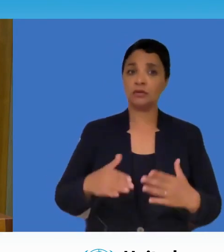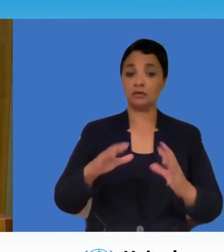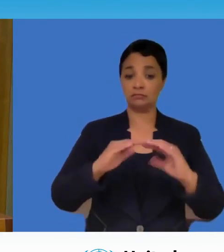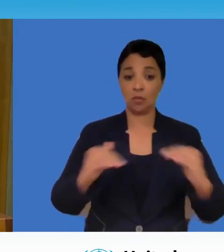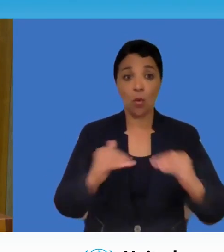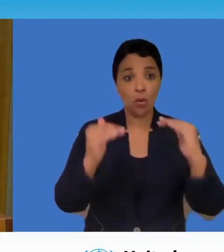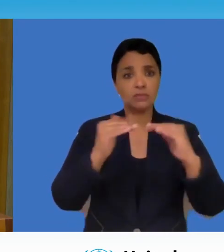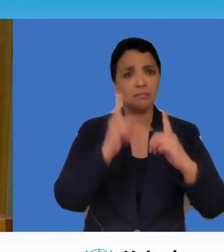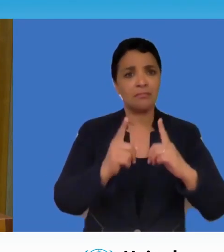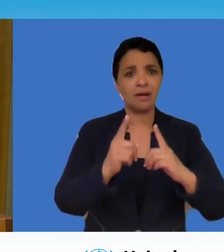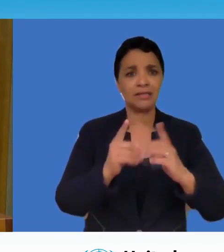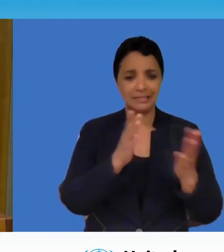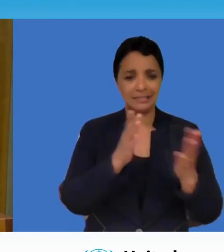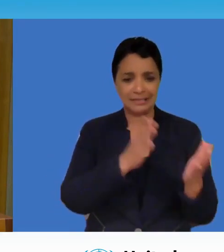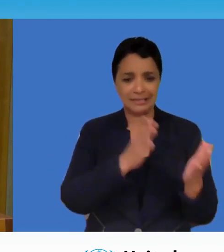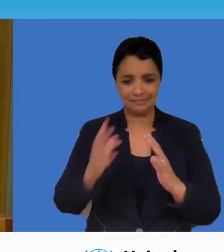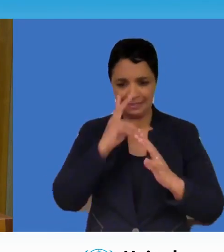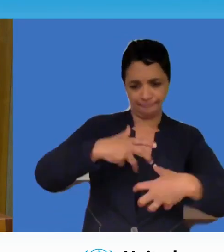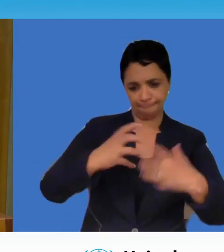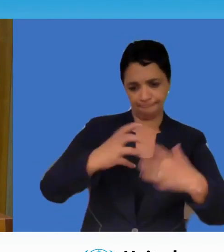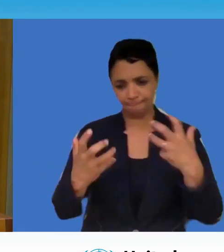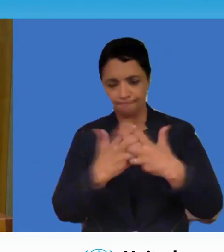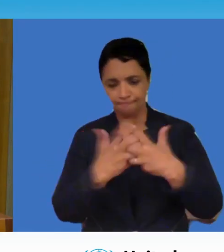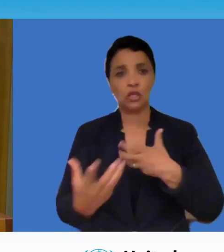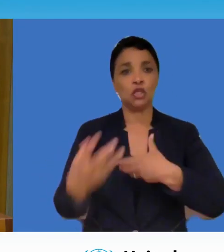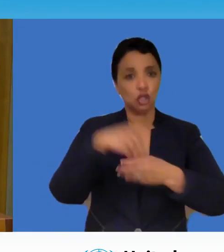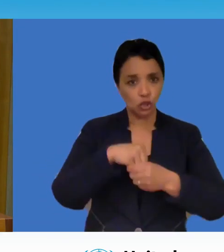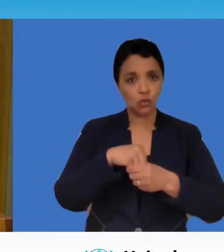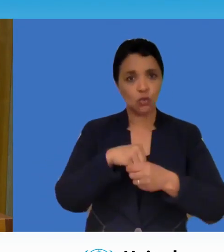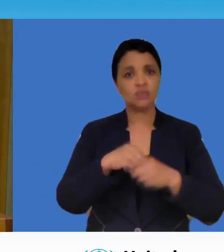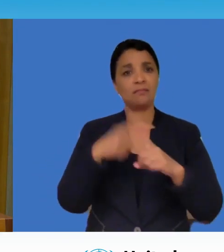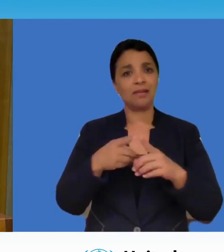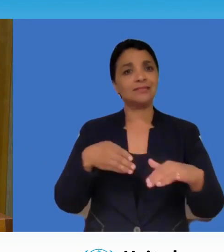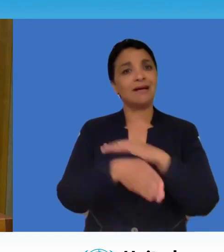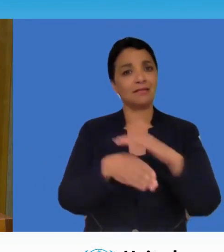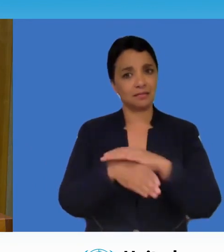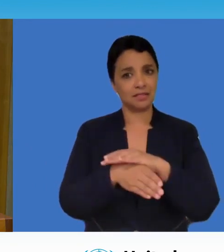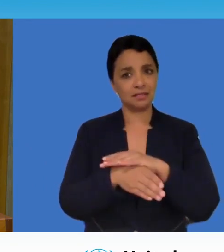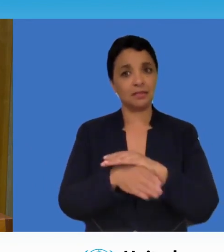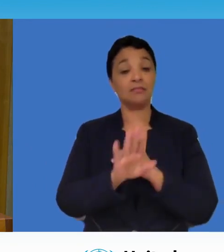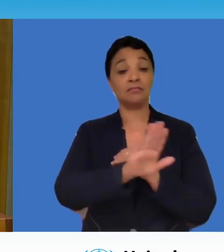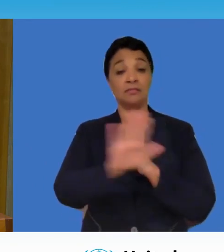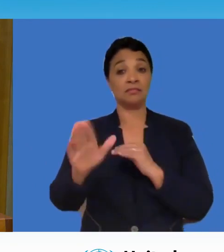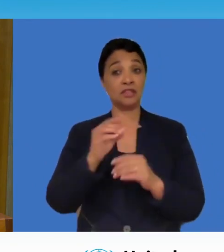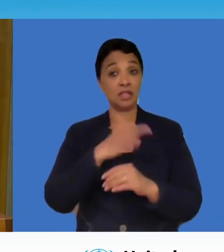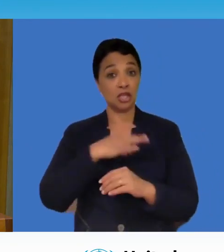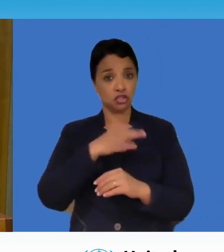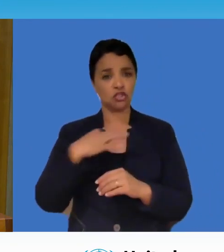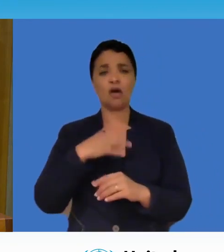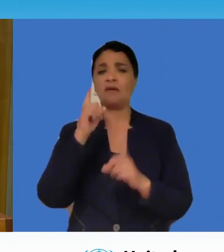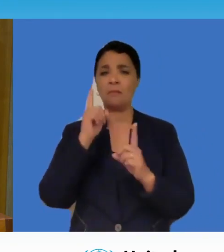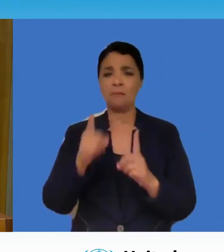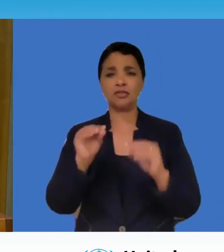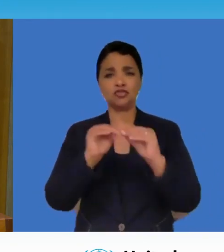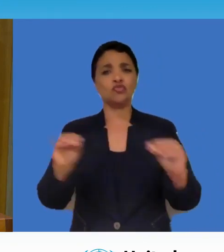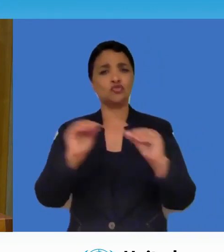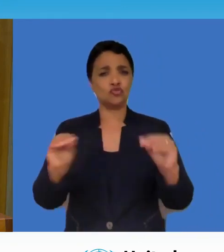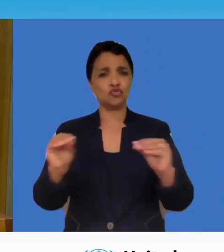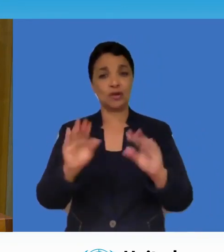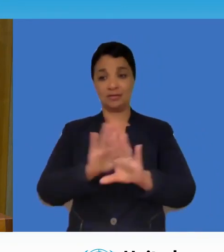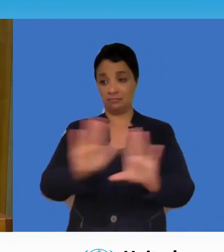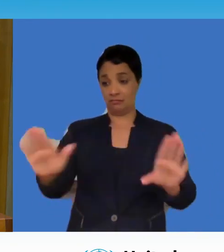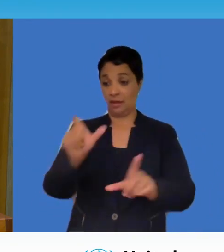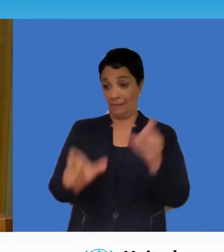must continue adopting inclusive and accessible practices and their staff must be trained in on